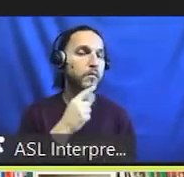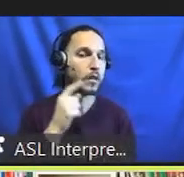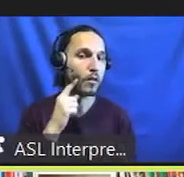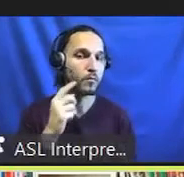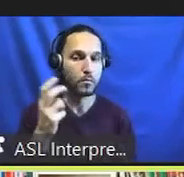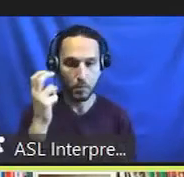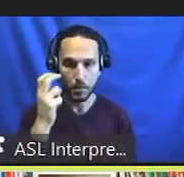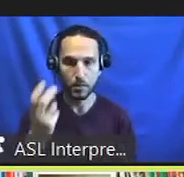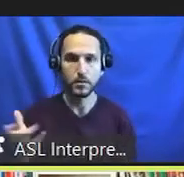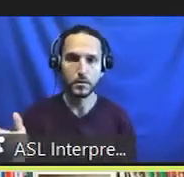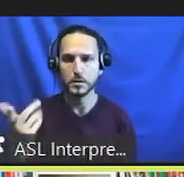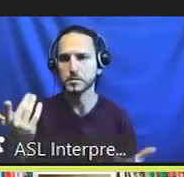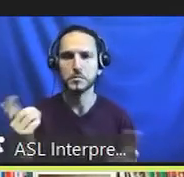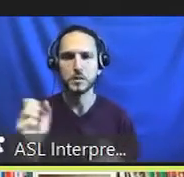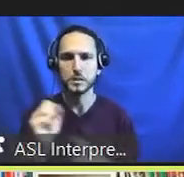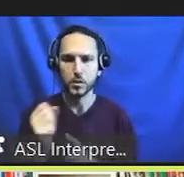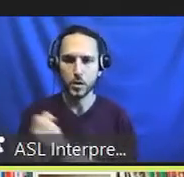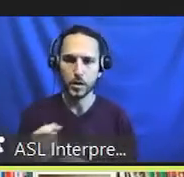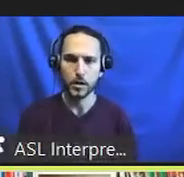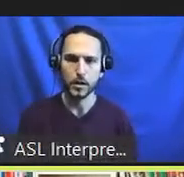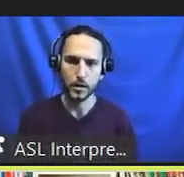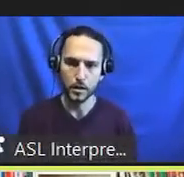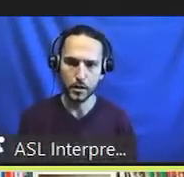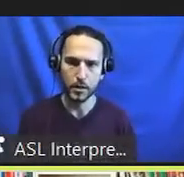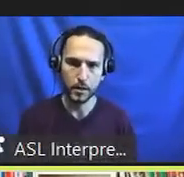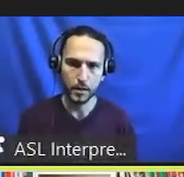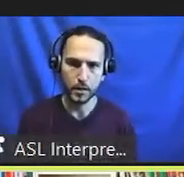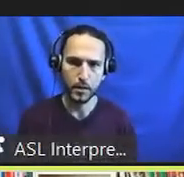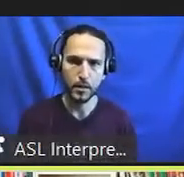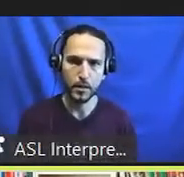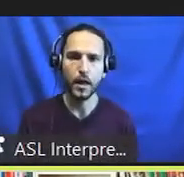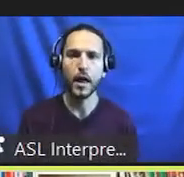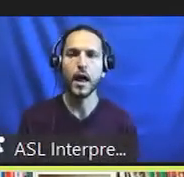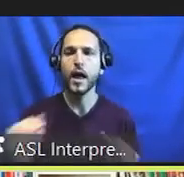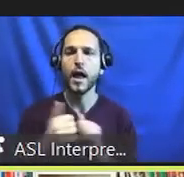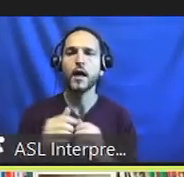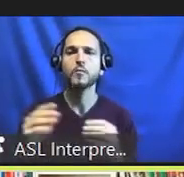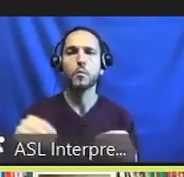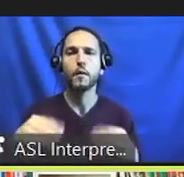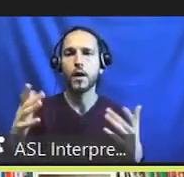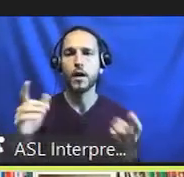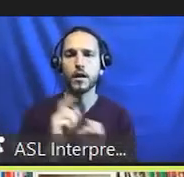We have a hypothetical situation like that. So how would accommodations be provided